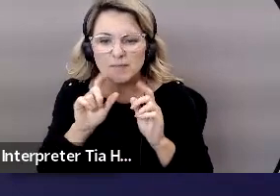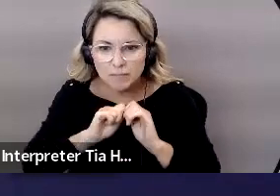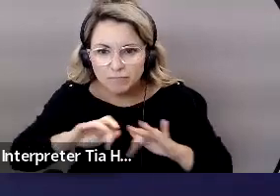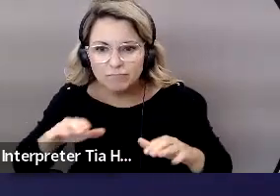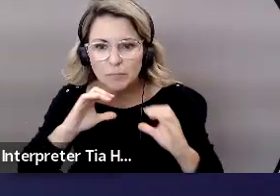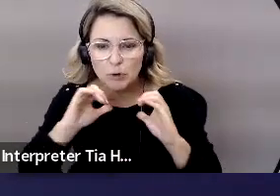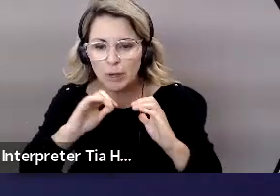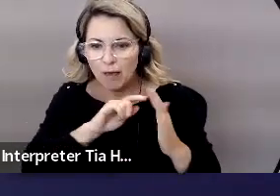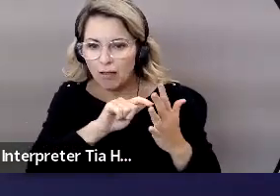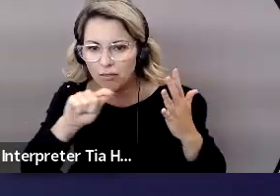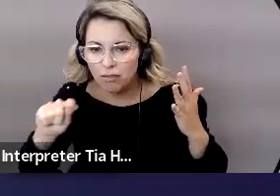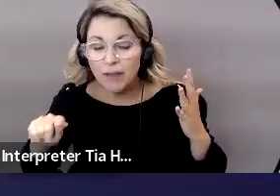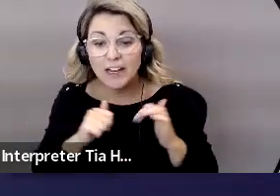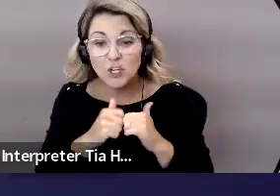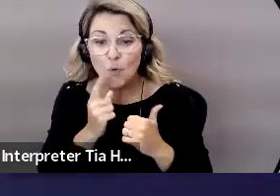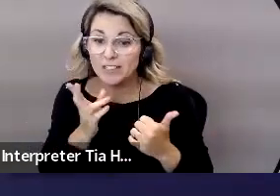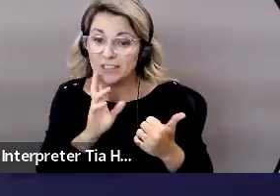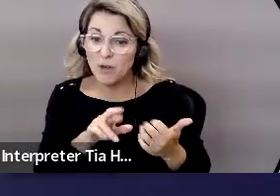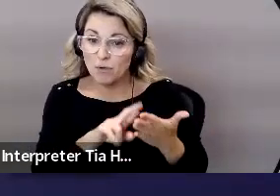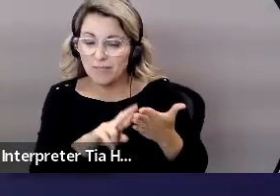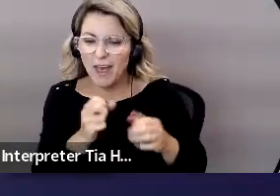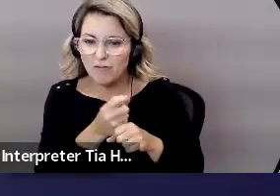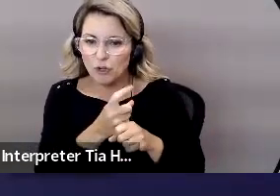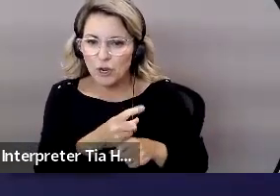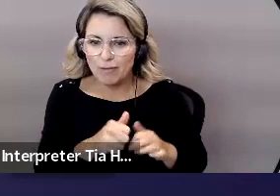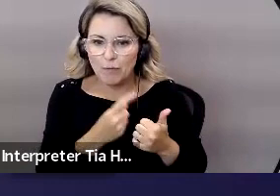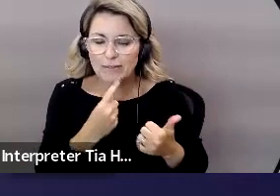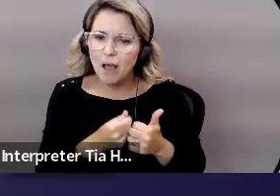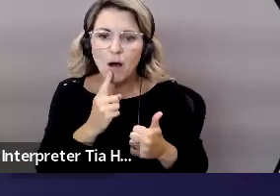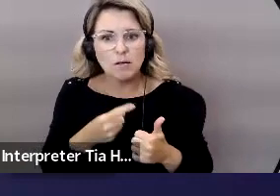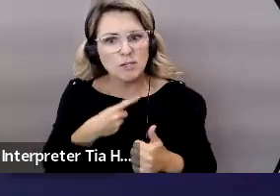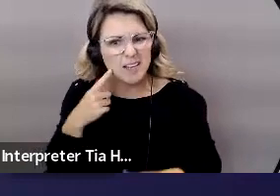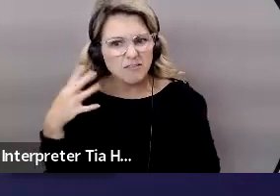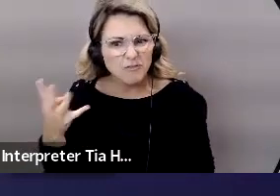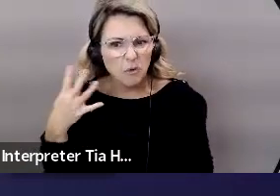numbers because they'll look and each year you can say, we said we'd do four per year, presentations,